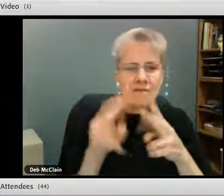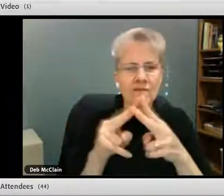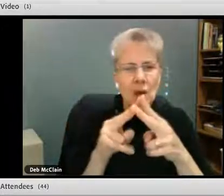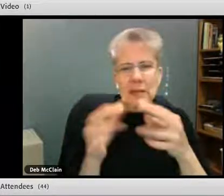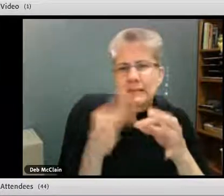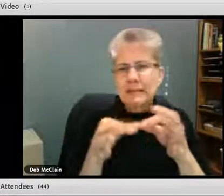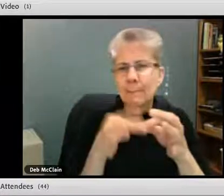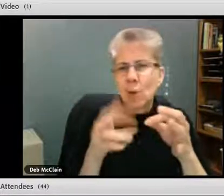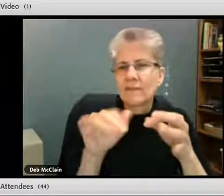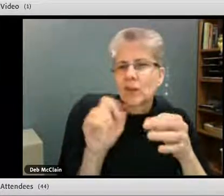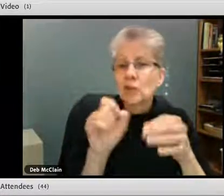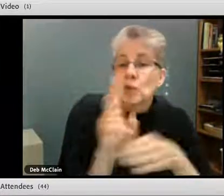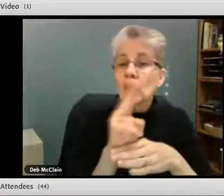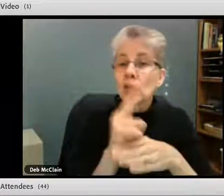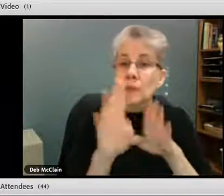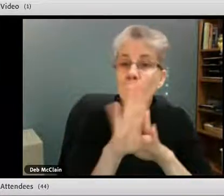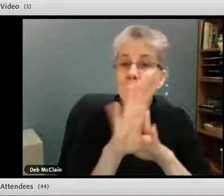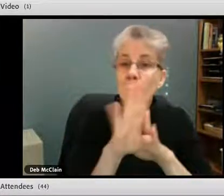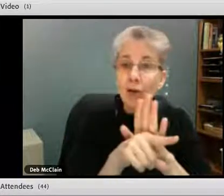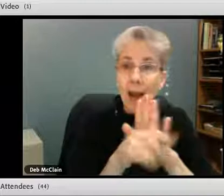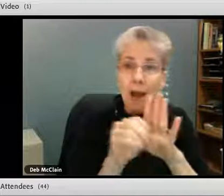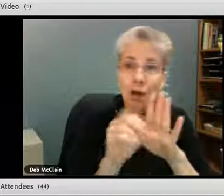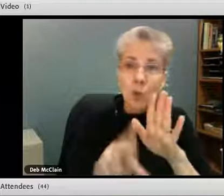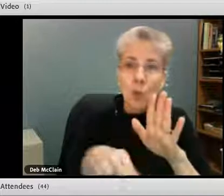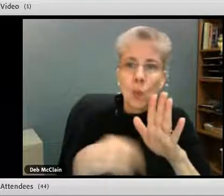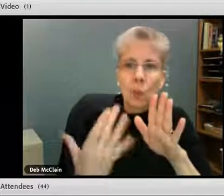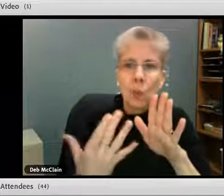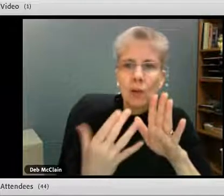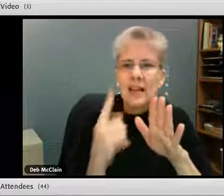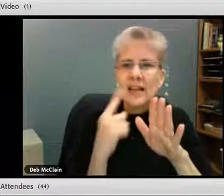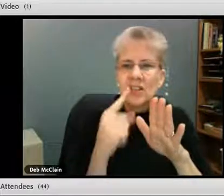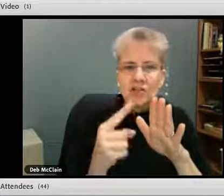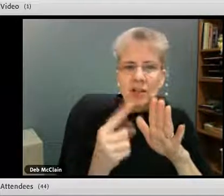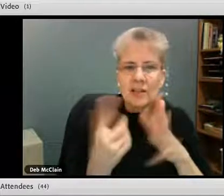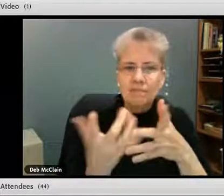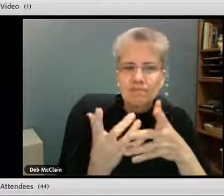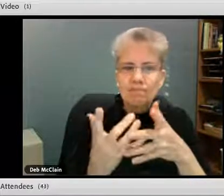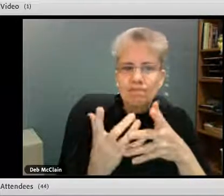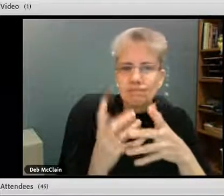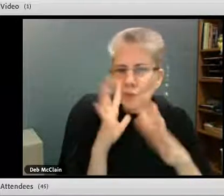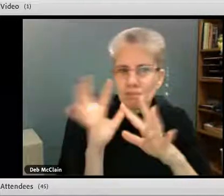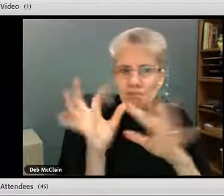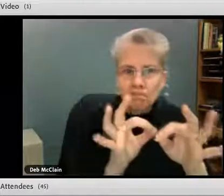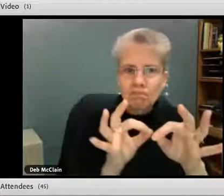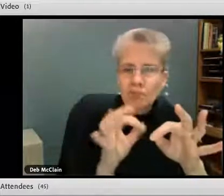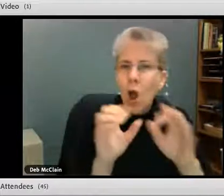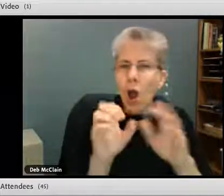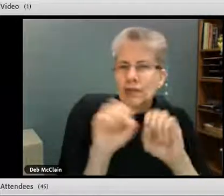You can use just to catch eye, especially on social media. This is what the search looks like.